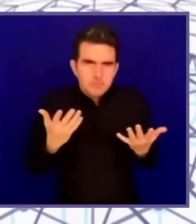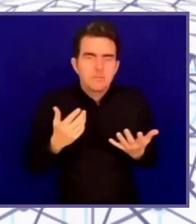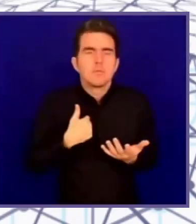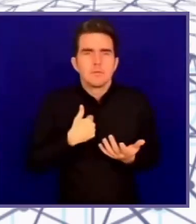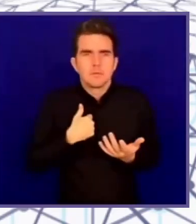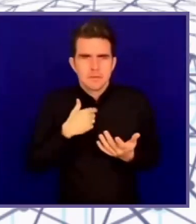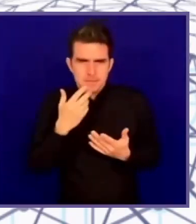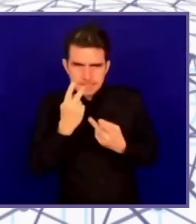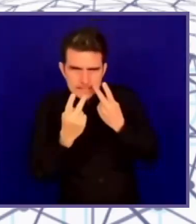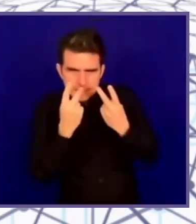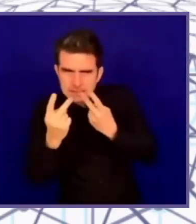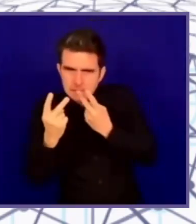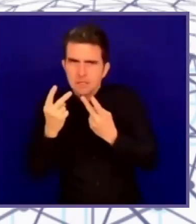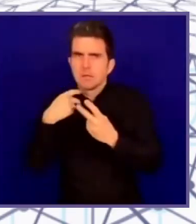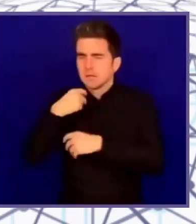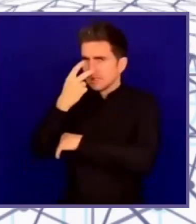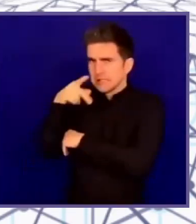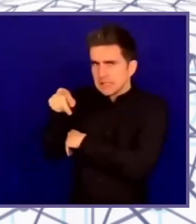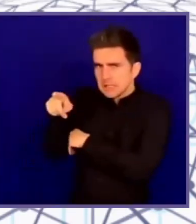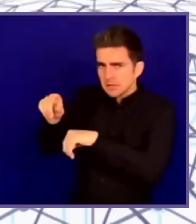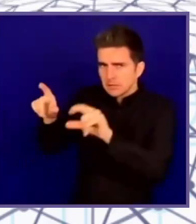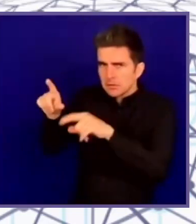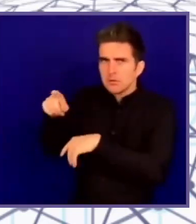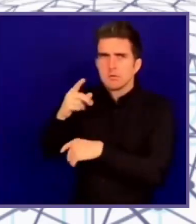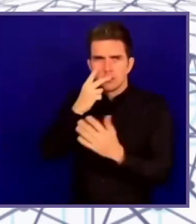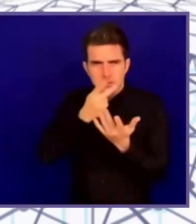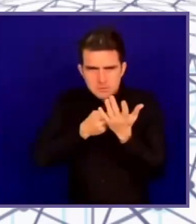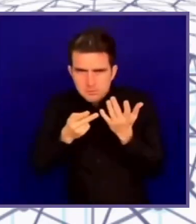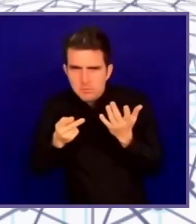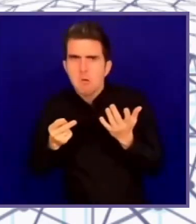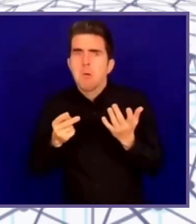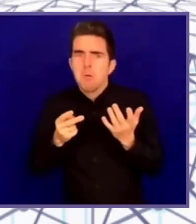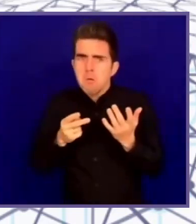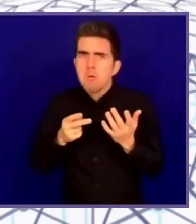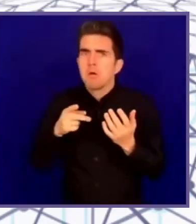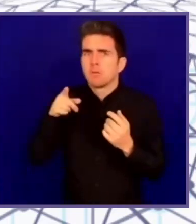you can control things. So this is replacing the cheek switch that Professor Stephen Hawking you